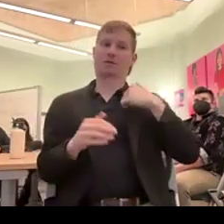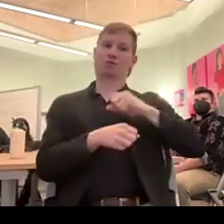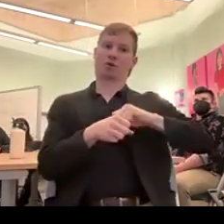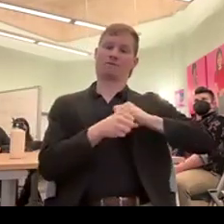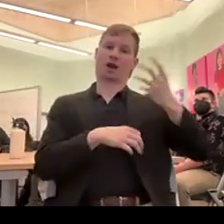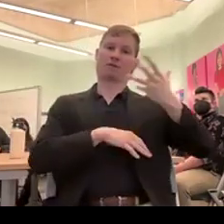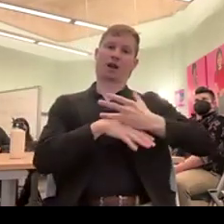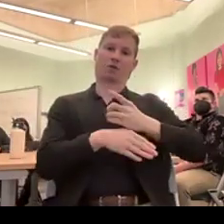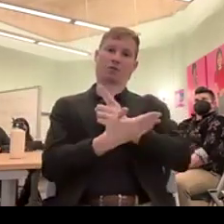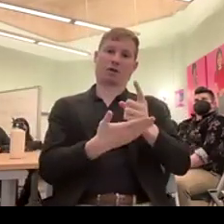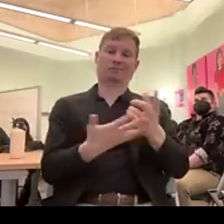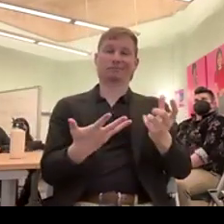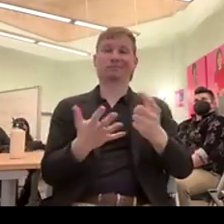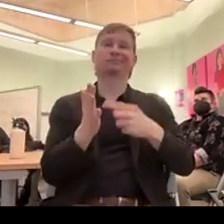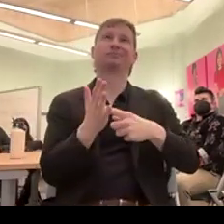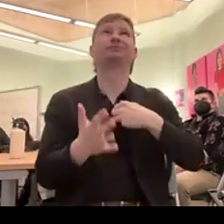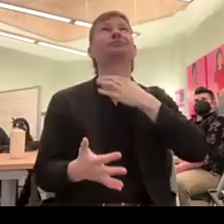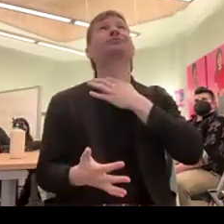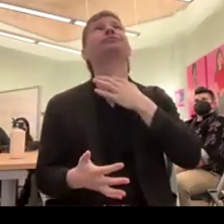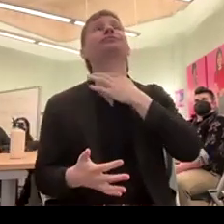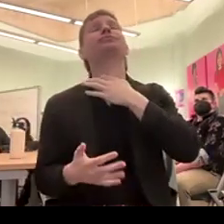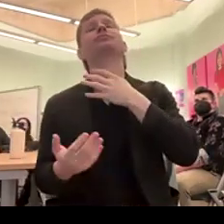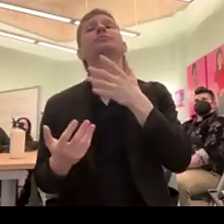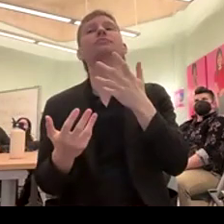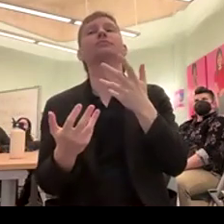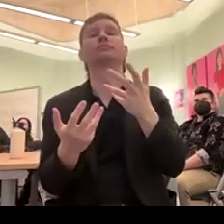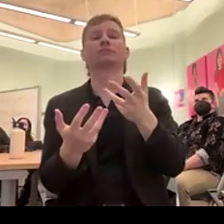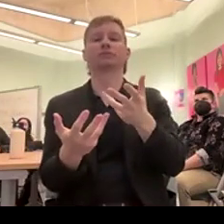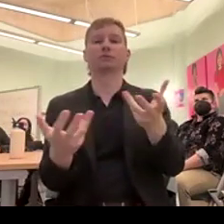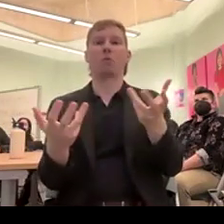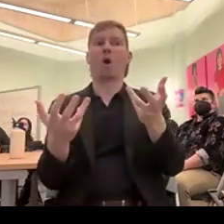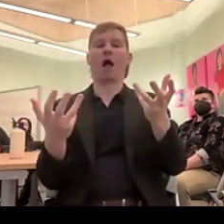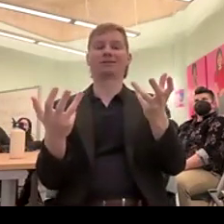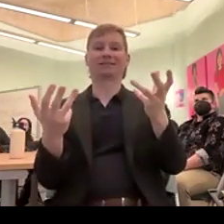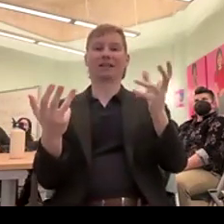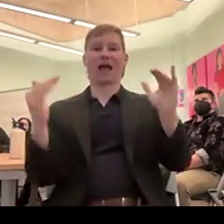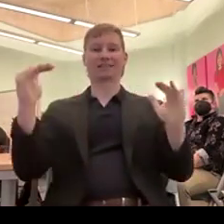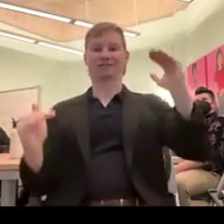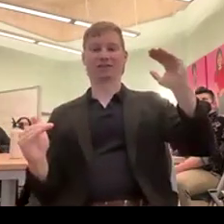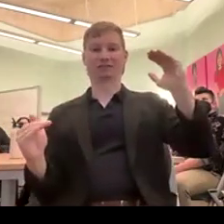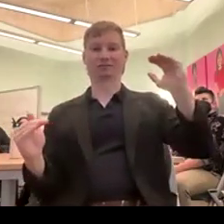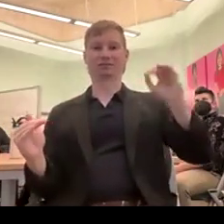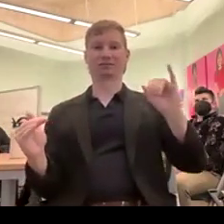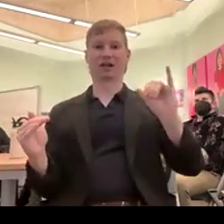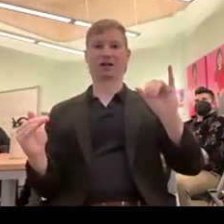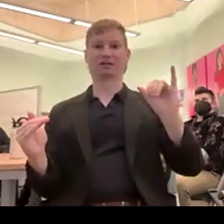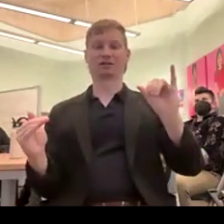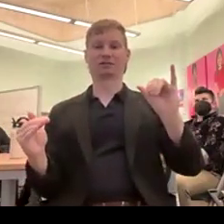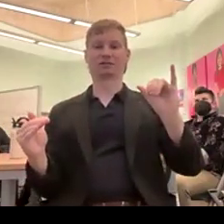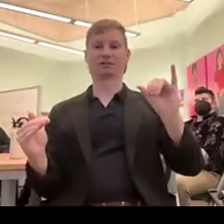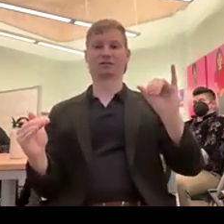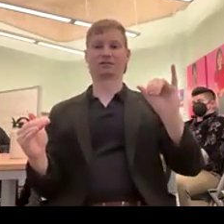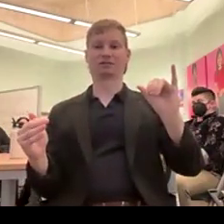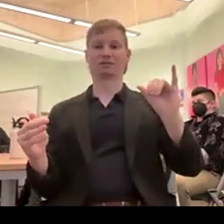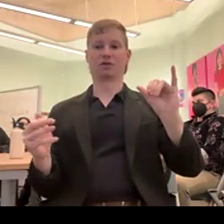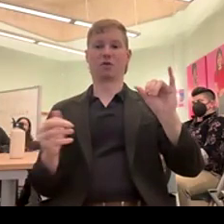less pay than if I was working 5 days a week. And, sometimes I wonder what the actual difference in